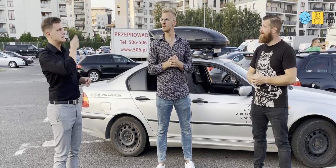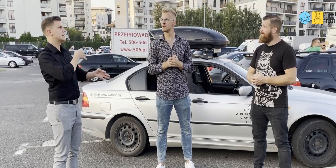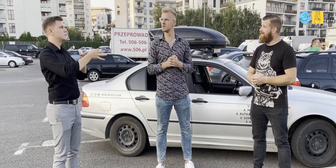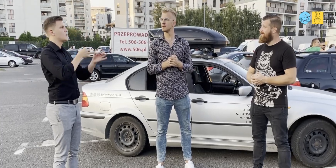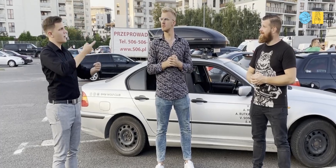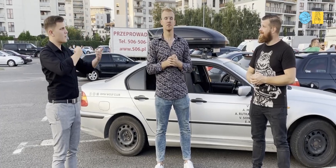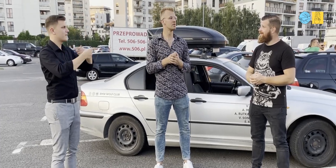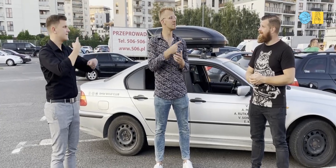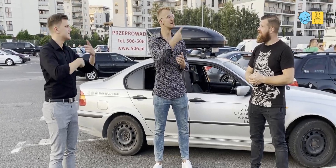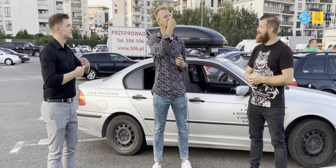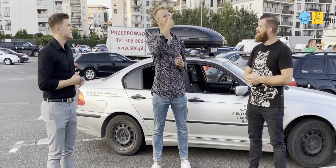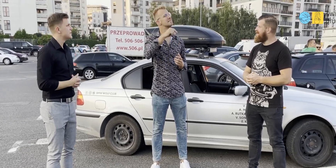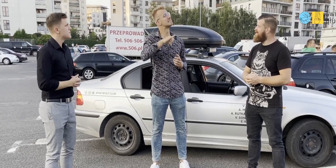will you tell the most interesting story from some trip?